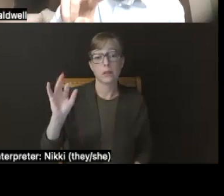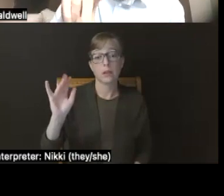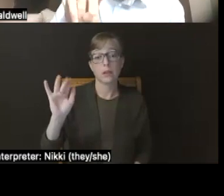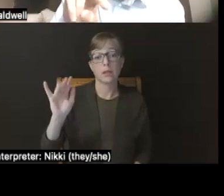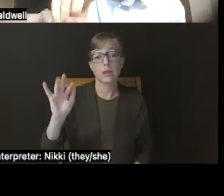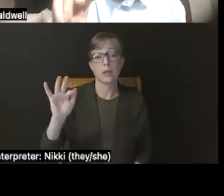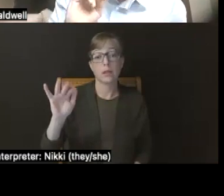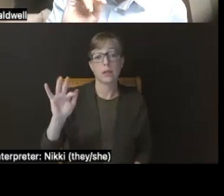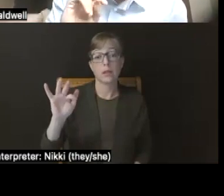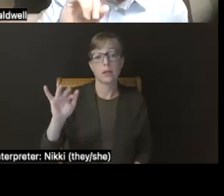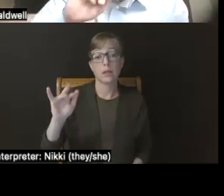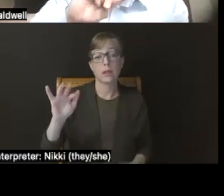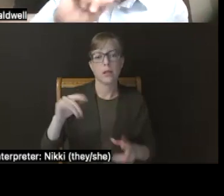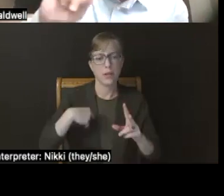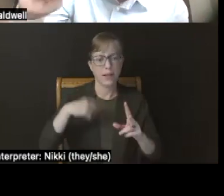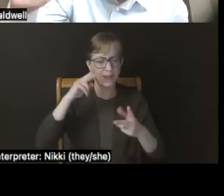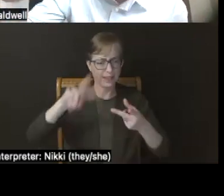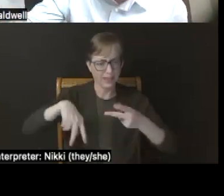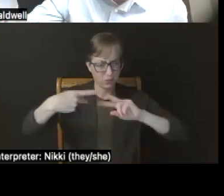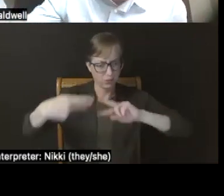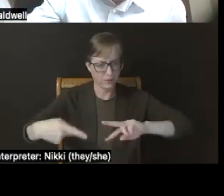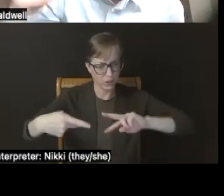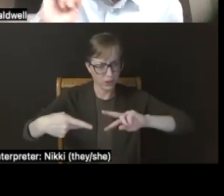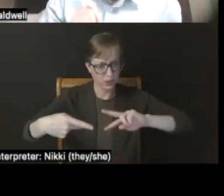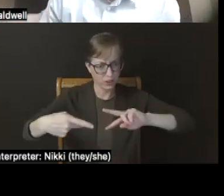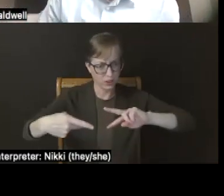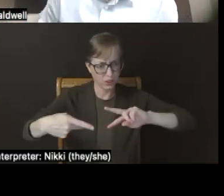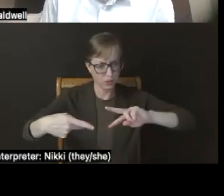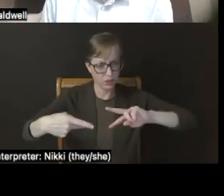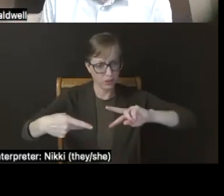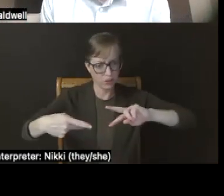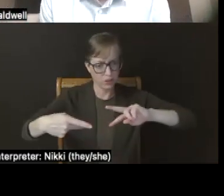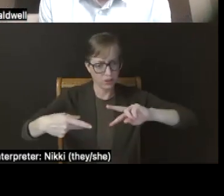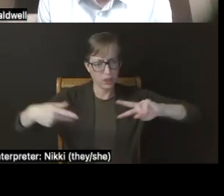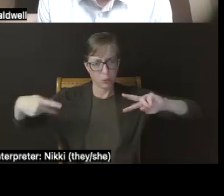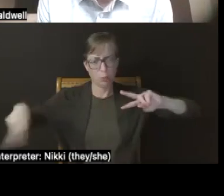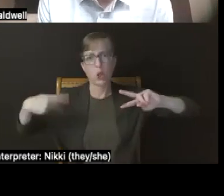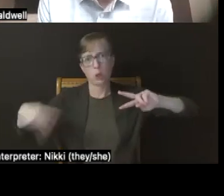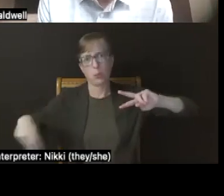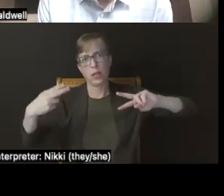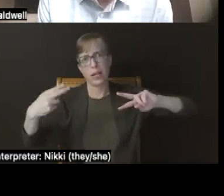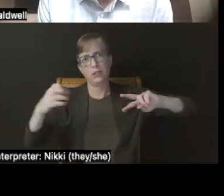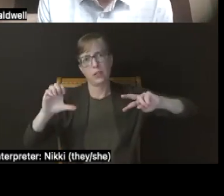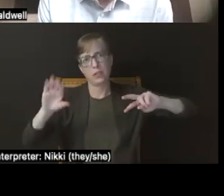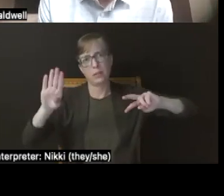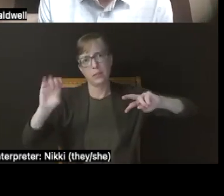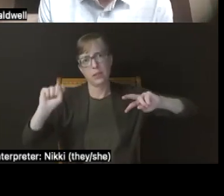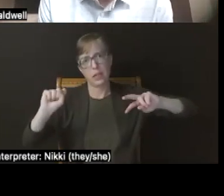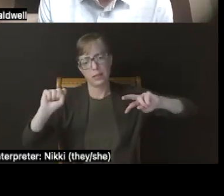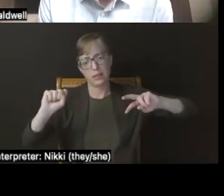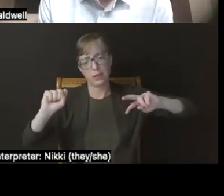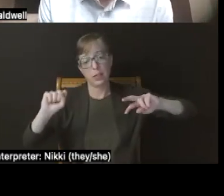I think these colors are reversed. That's in the purple. In the blue or the green,